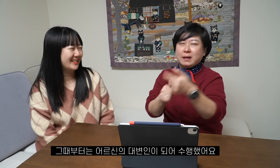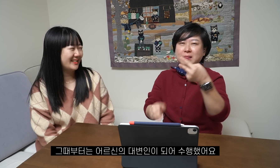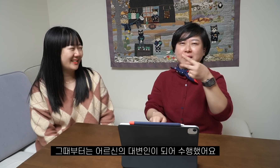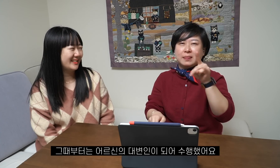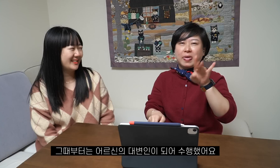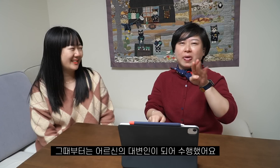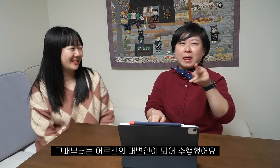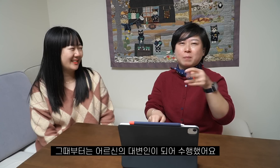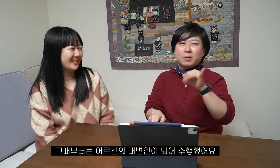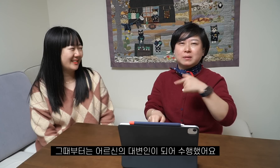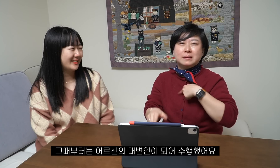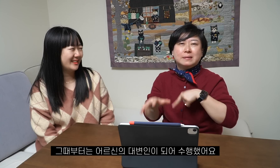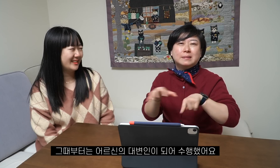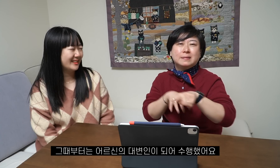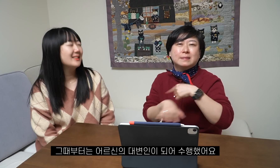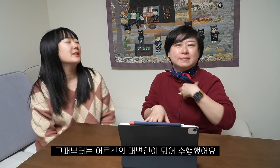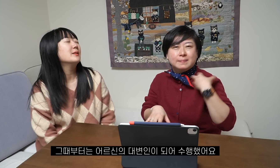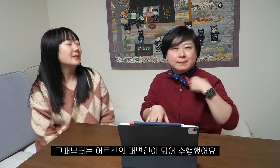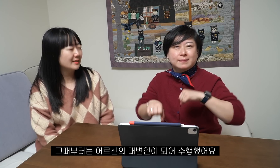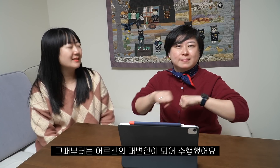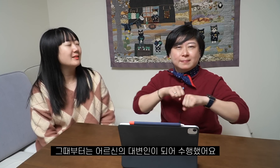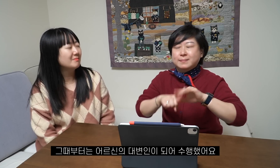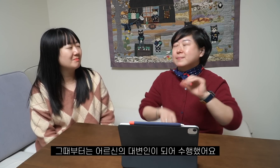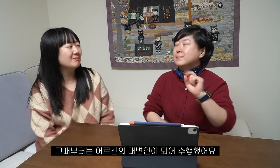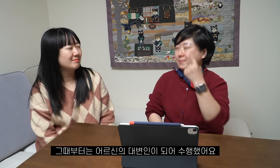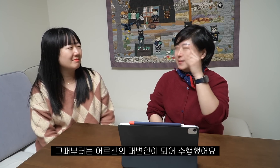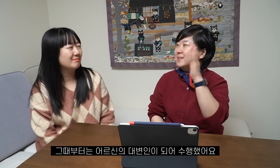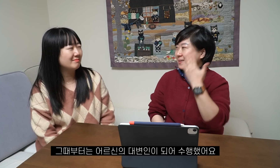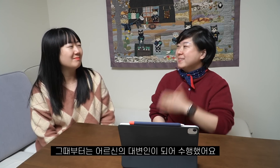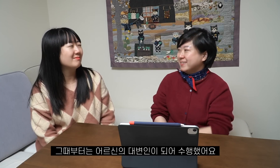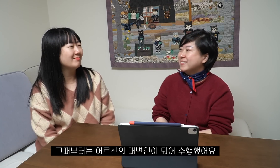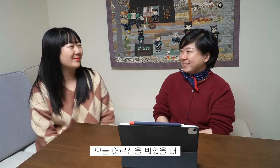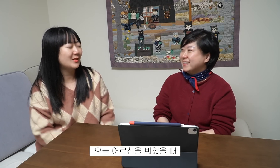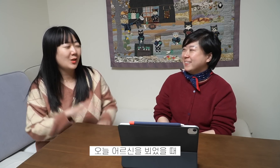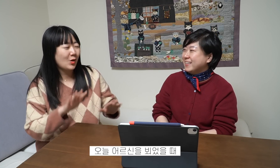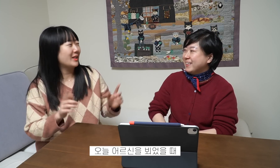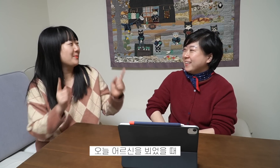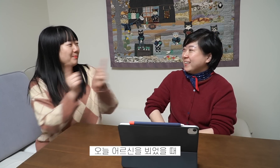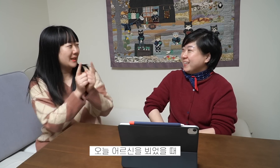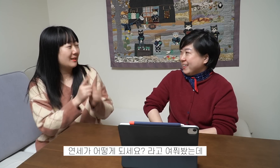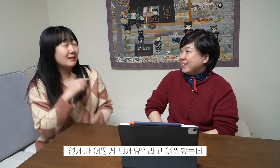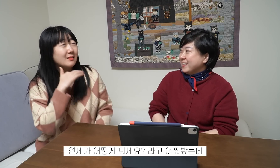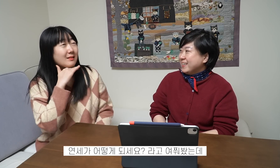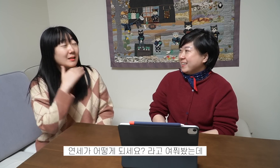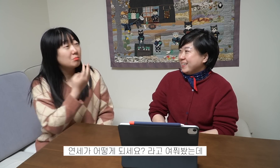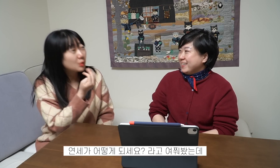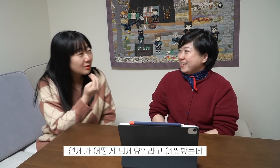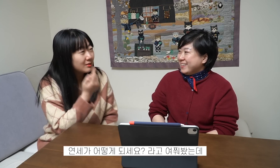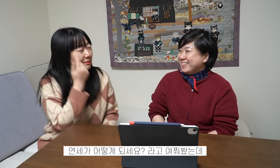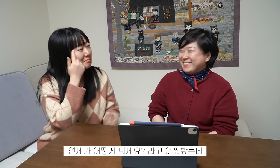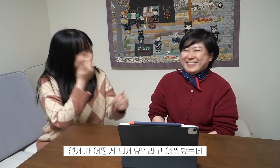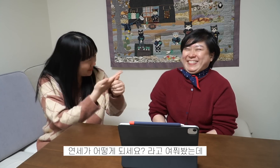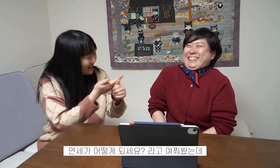I became a spokesperson for the elderly and practiced. When I saw the old man today, I said,